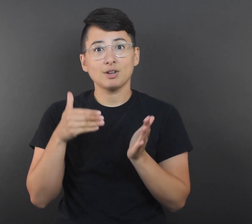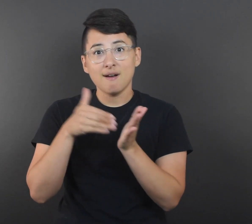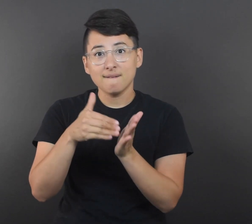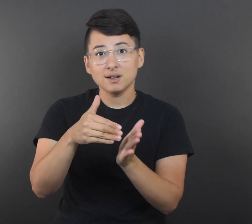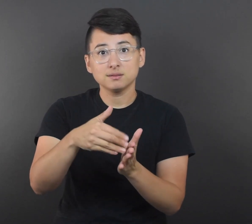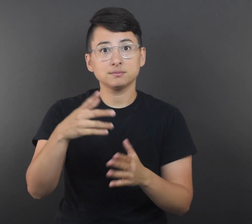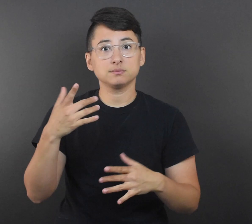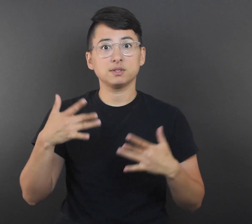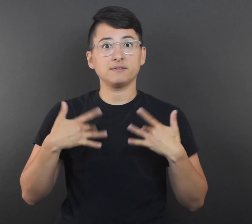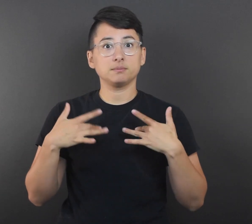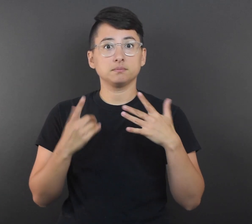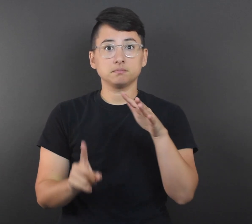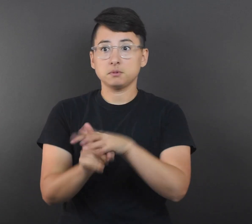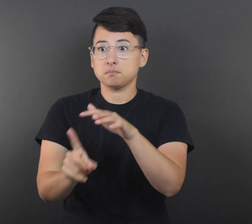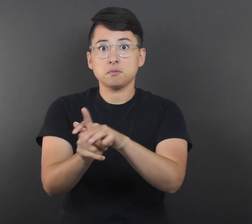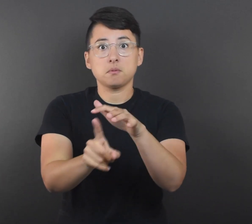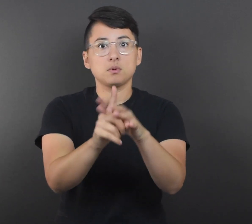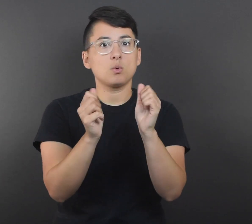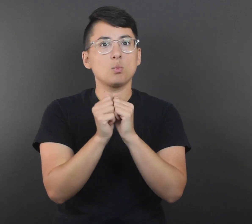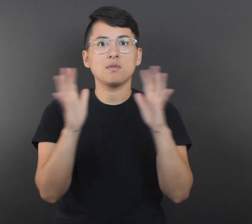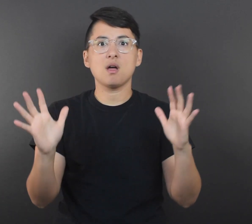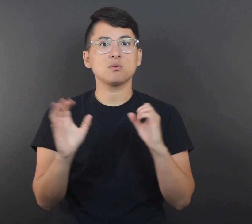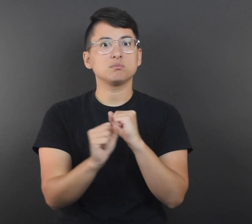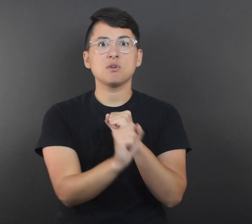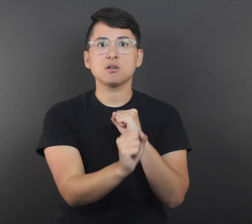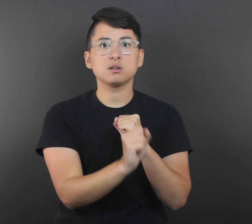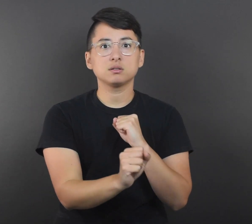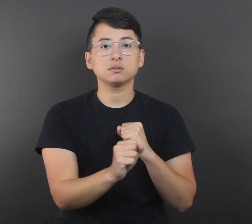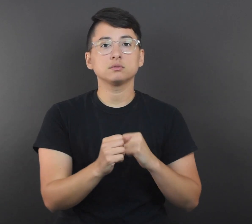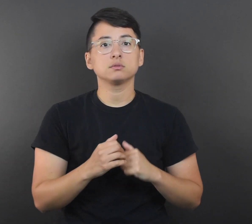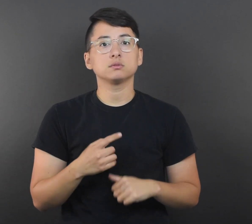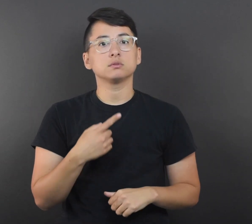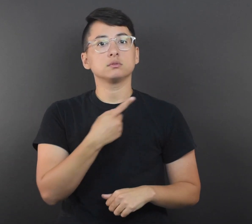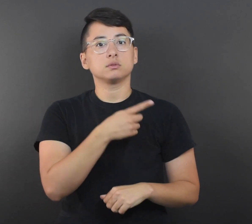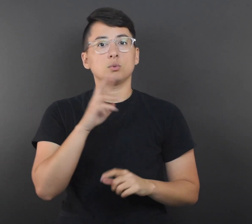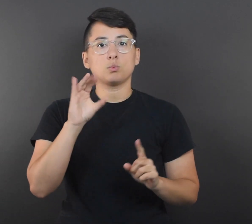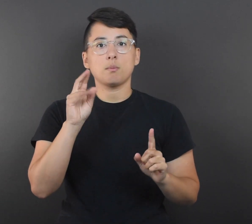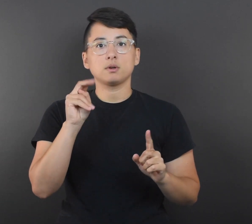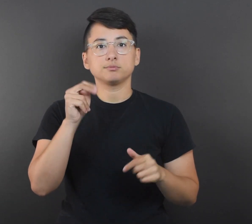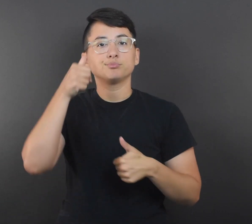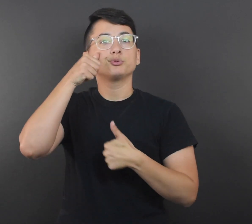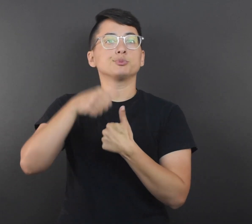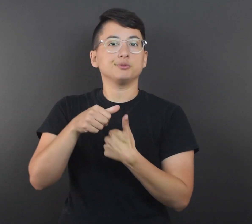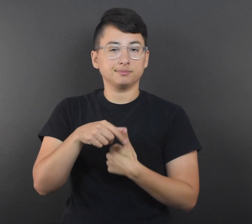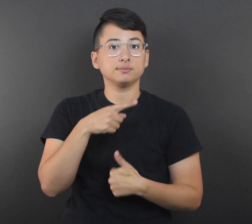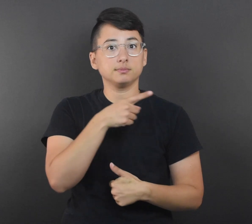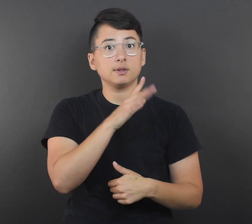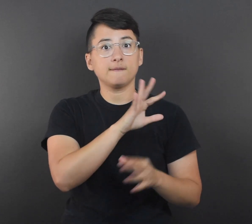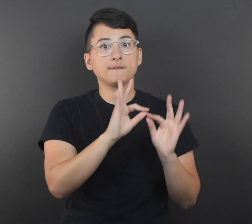Often, these events popped up without prior marketing; Robinson recounted that she and